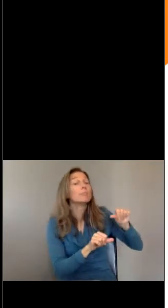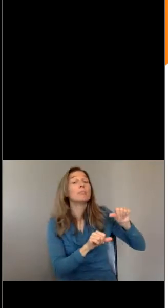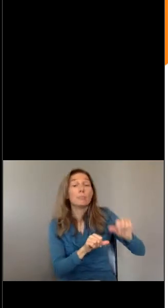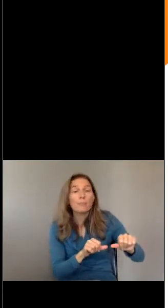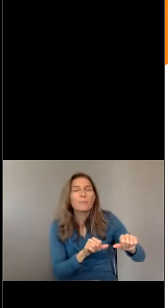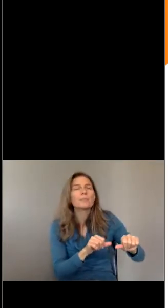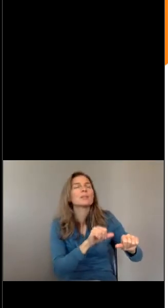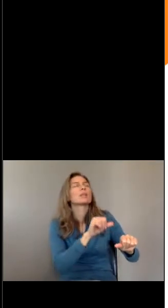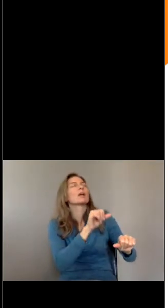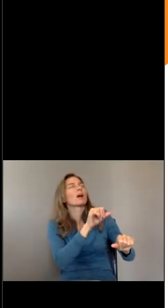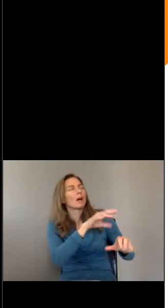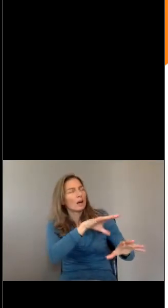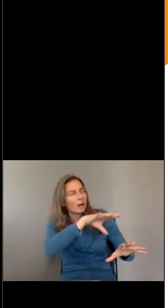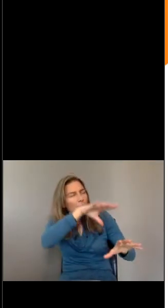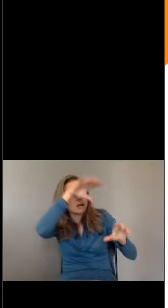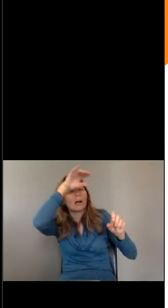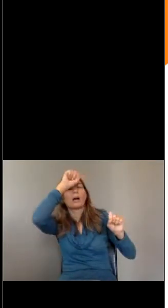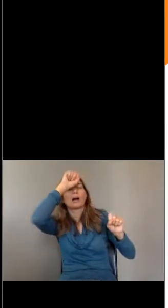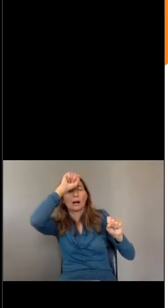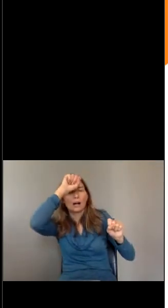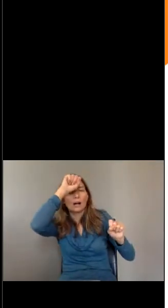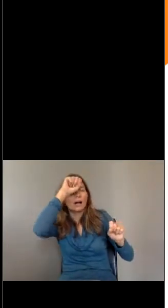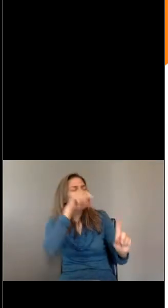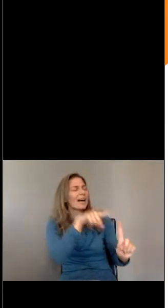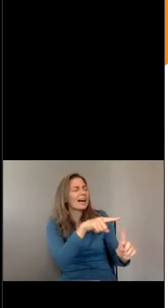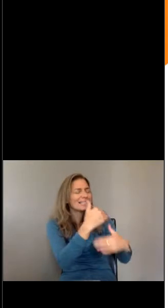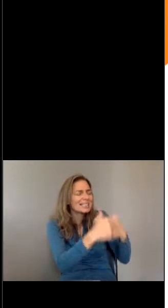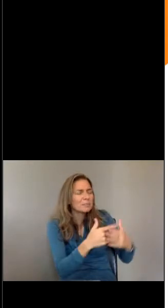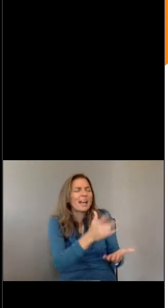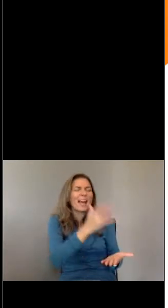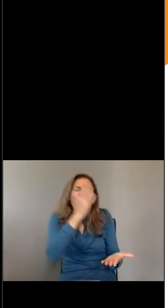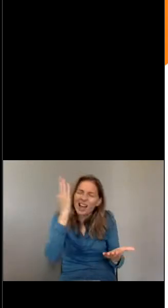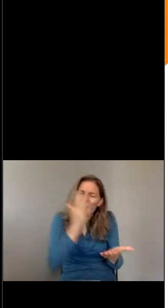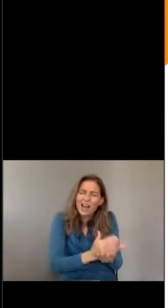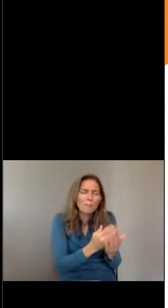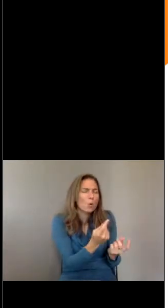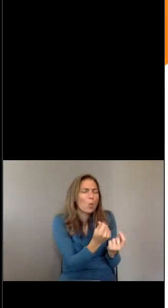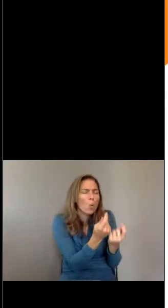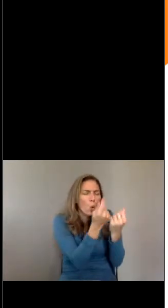we're doing the research of looking at the extra cost of disability